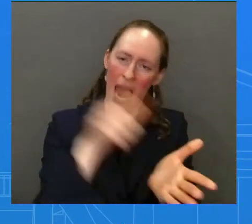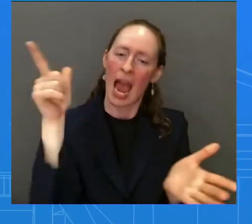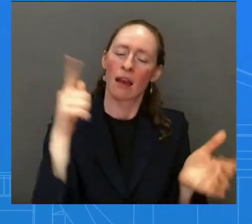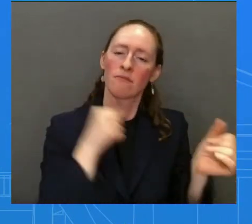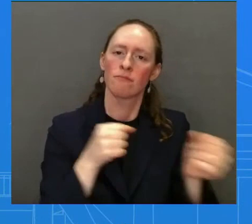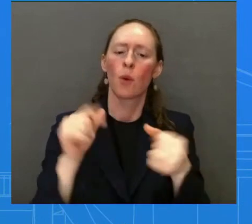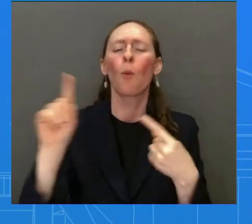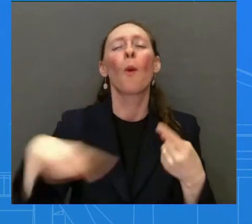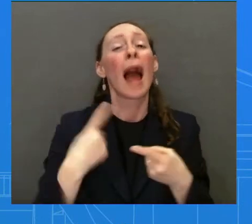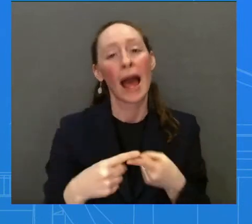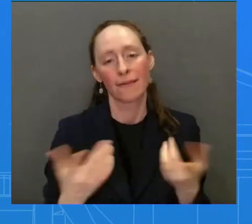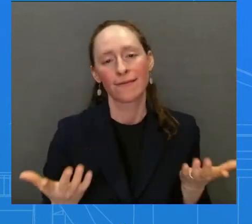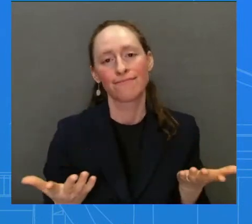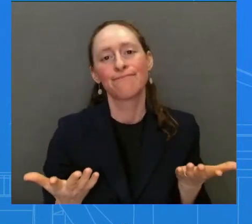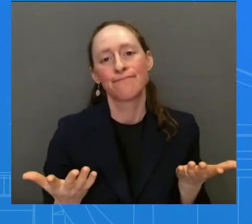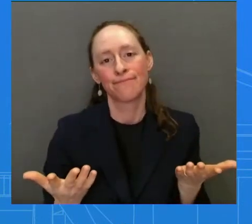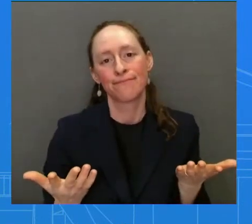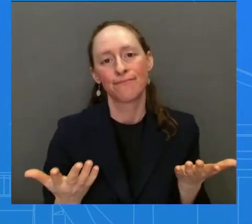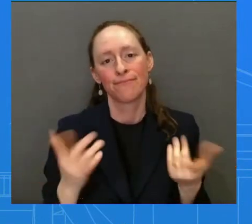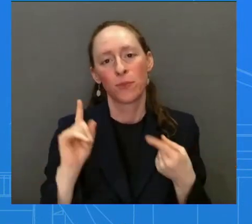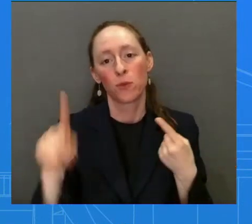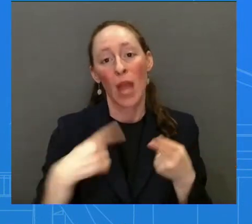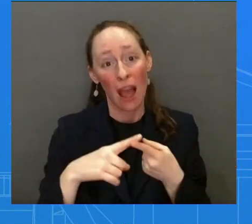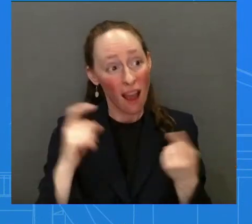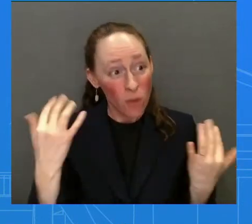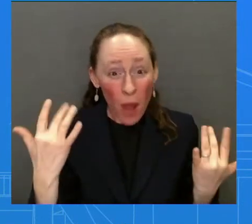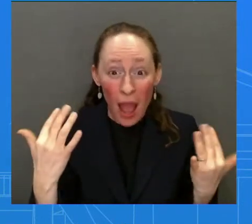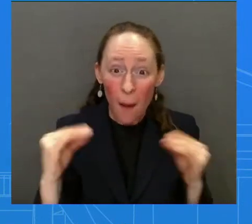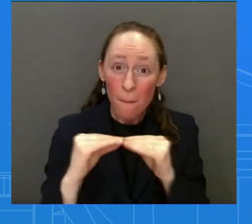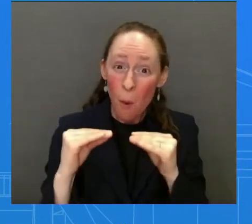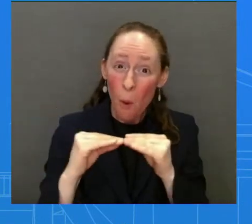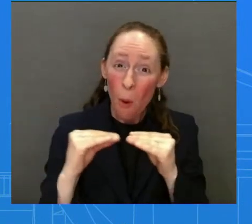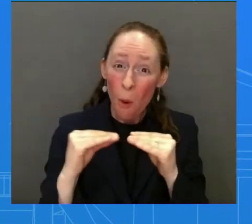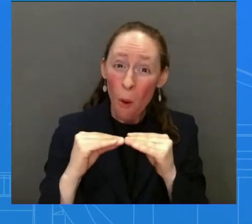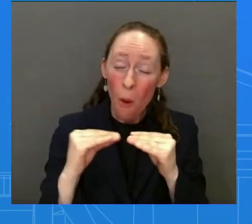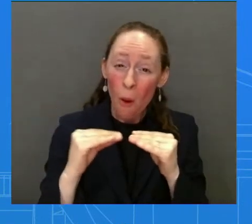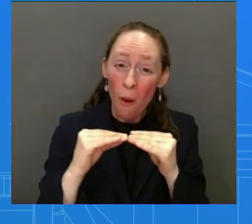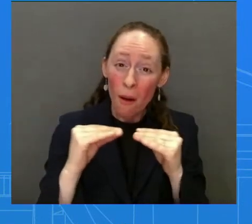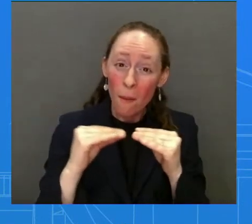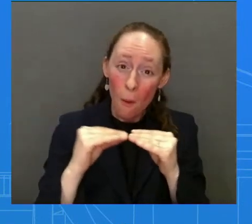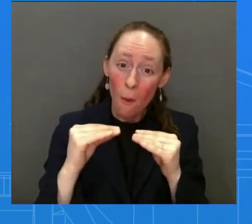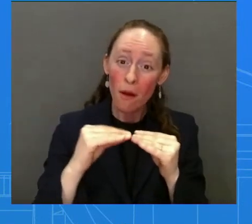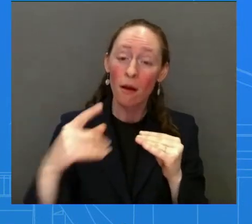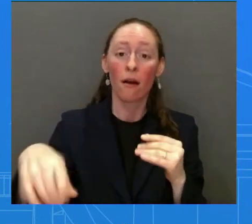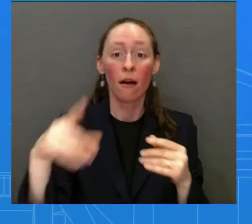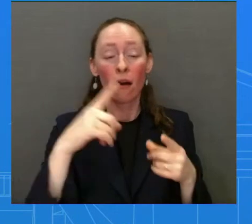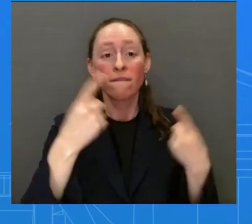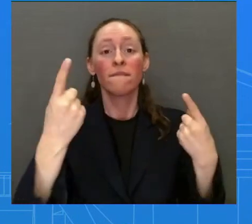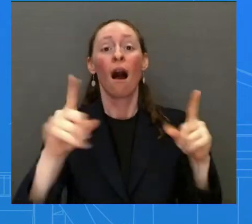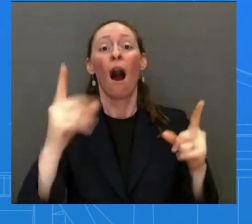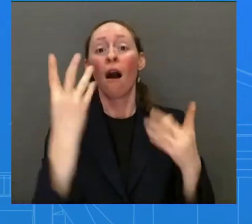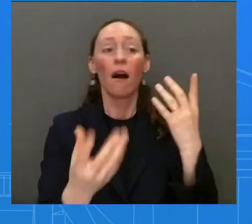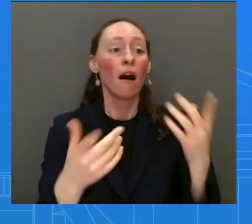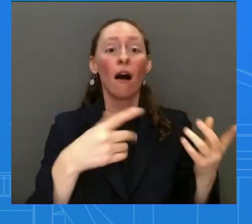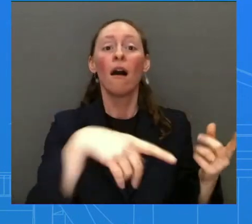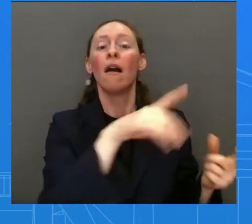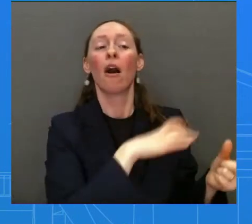in our background check system; or to require the safe storage of guns? We need to do something.